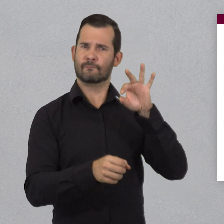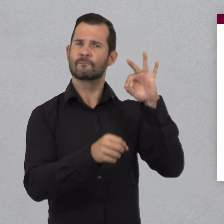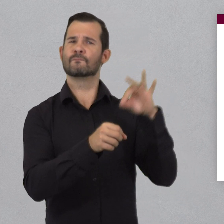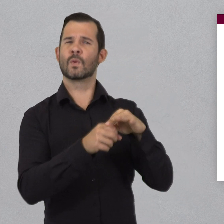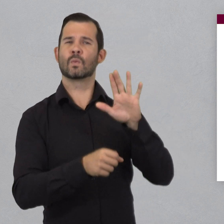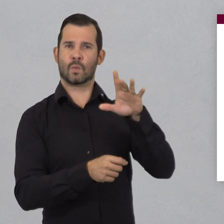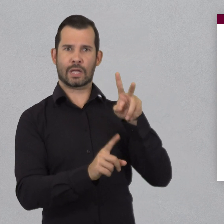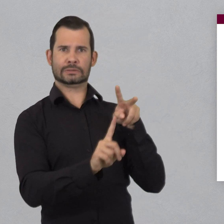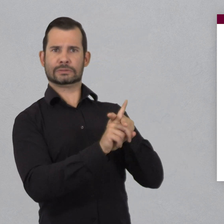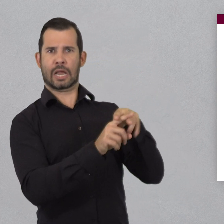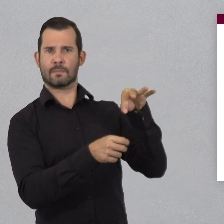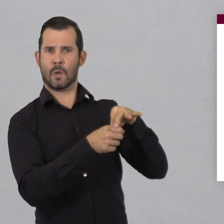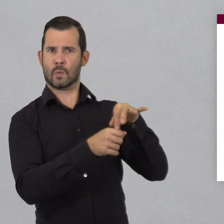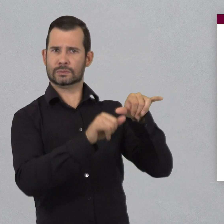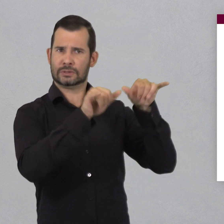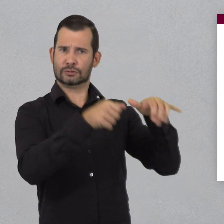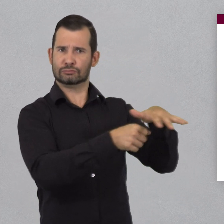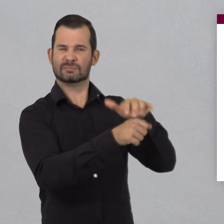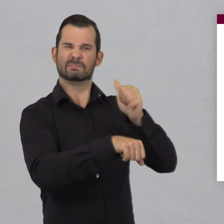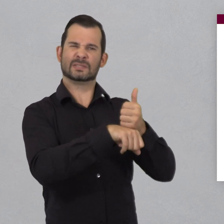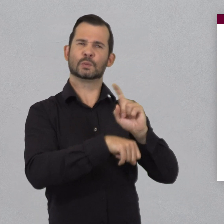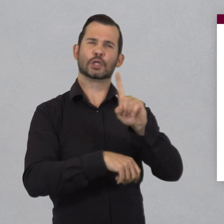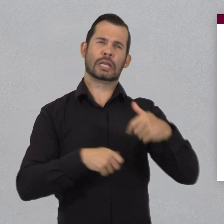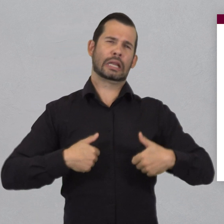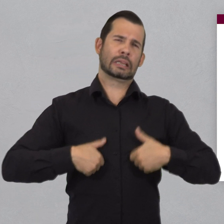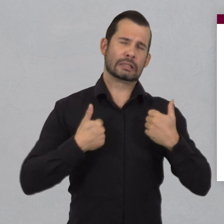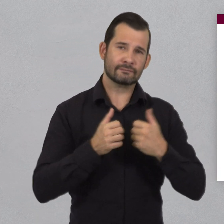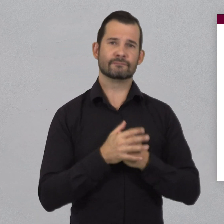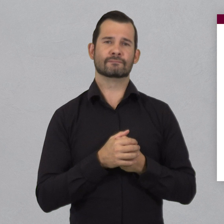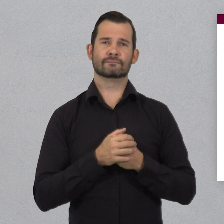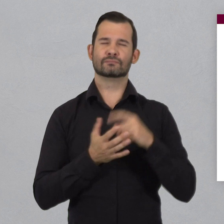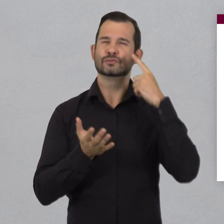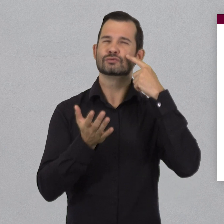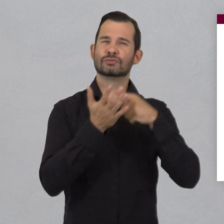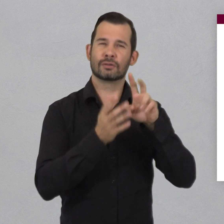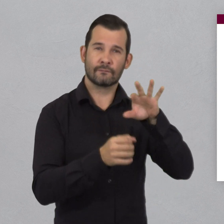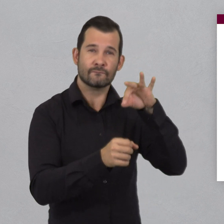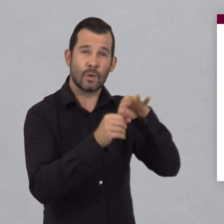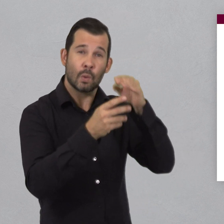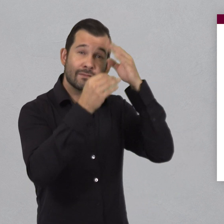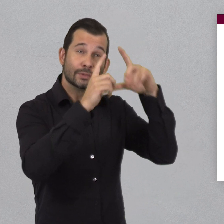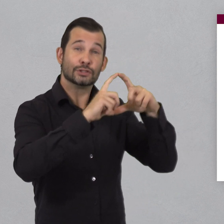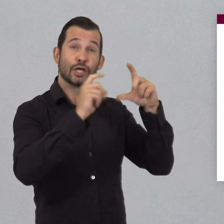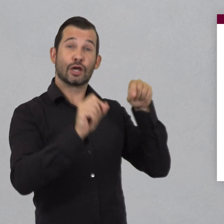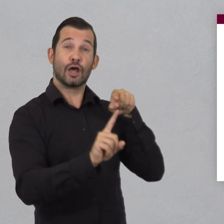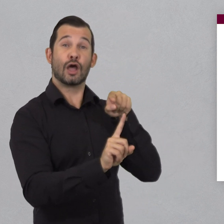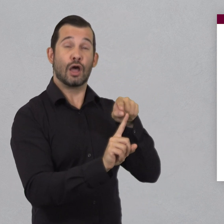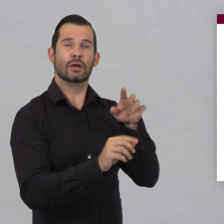You vote at your assigned polling station, based on where you live. Check your voter information